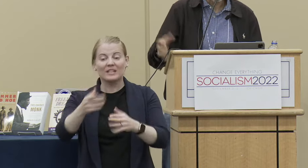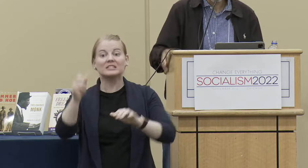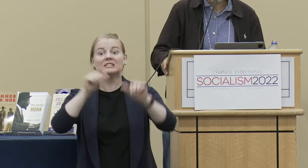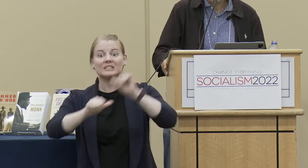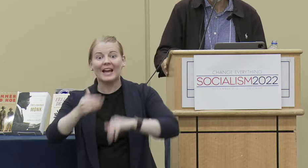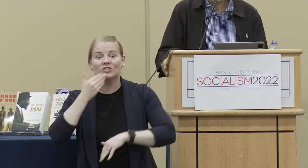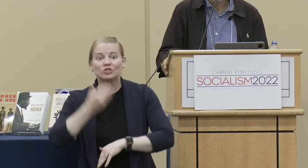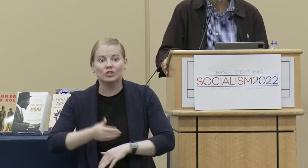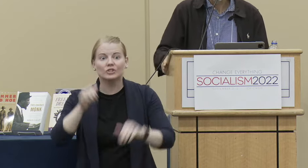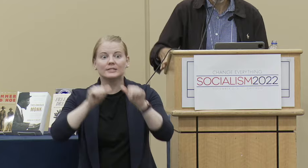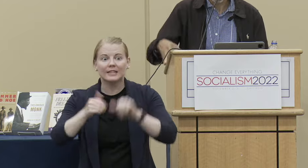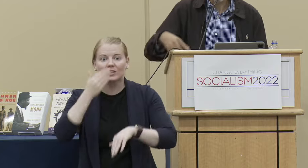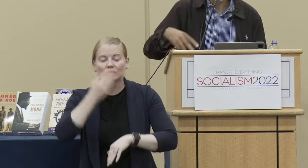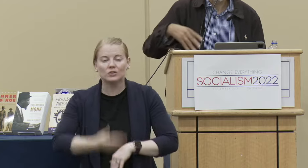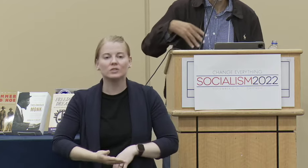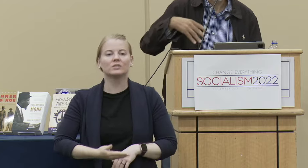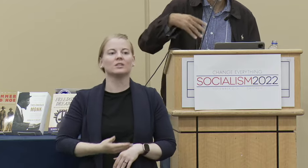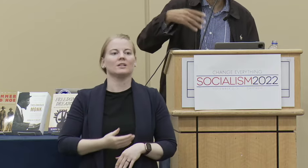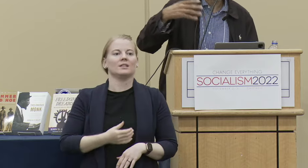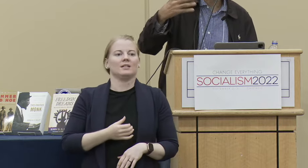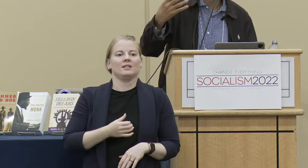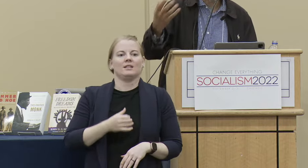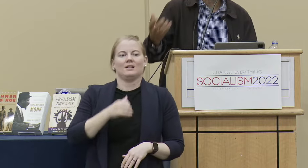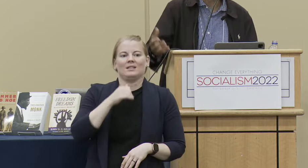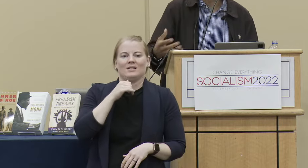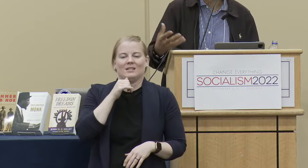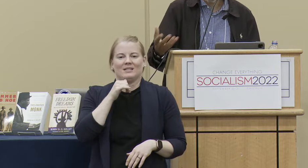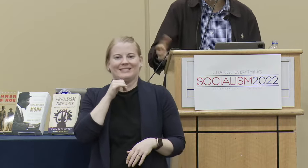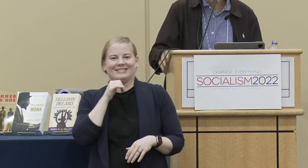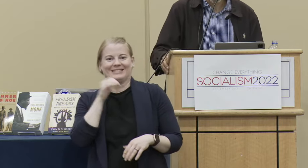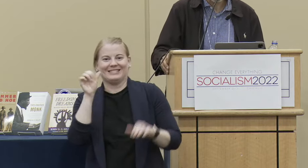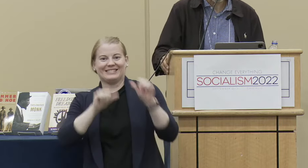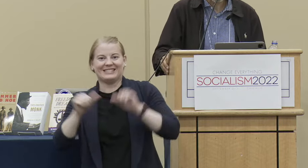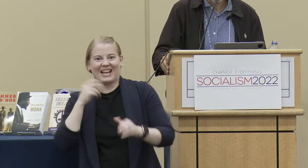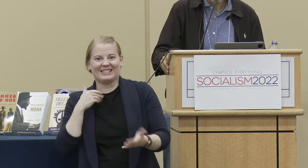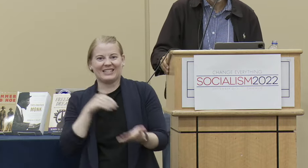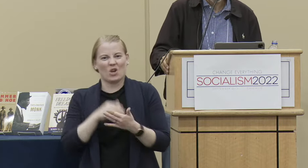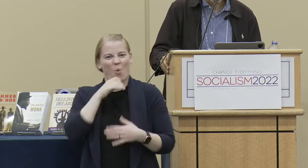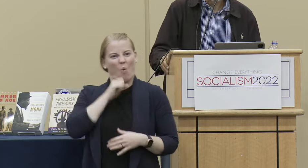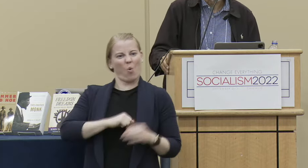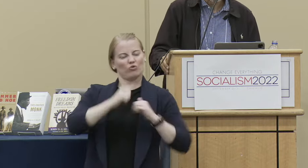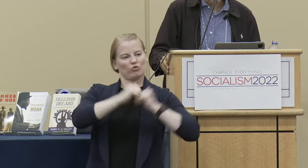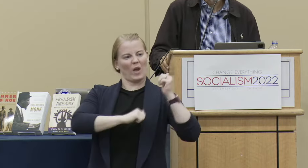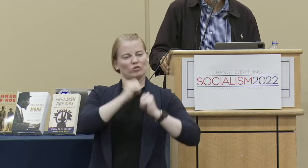science, science . Science is against